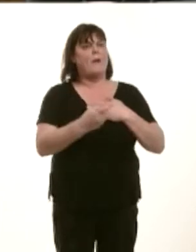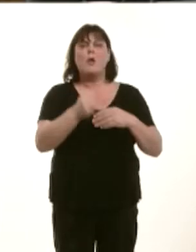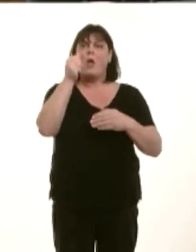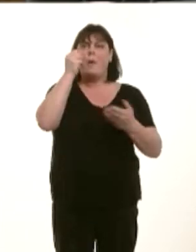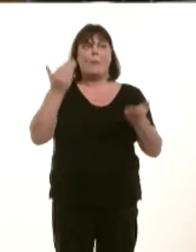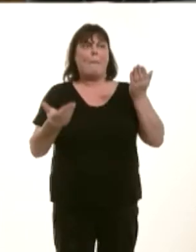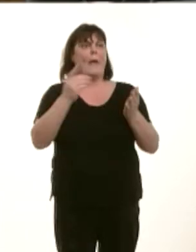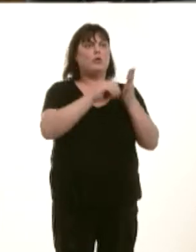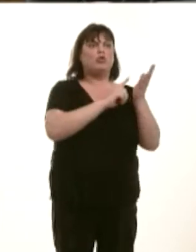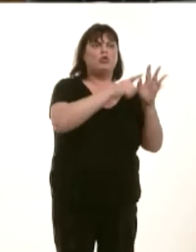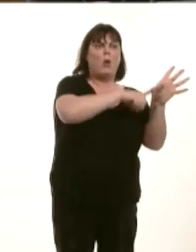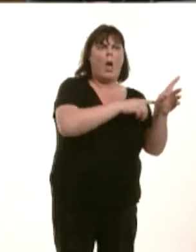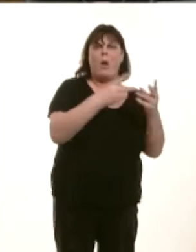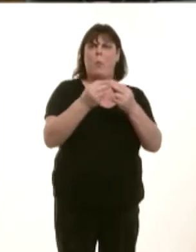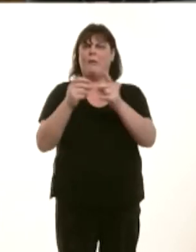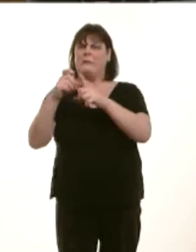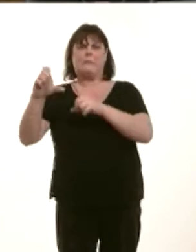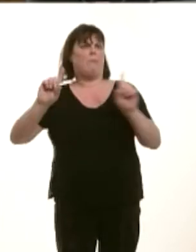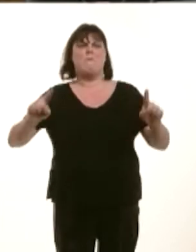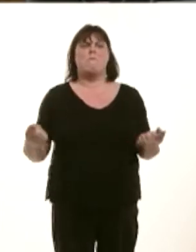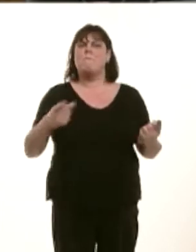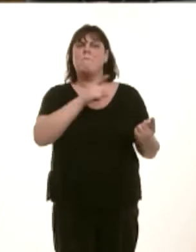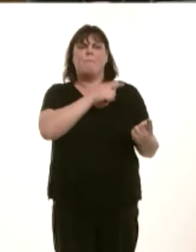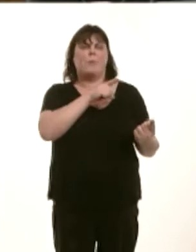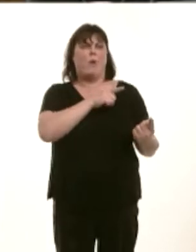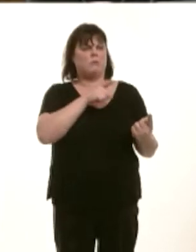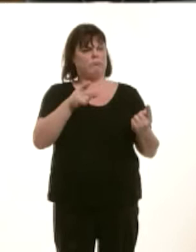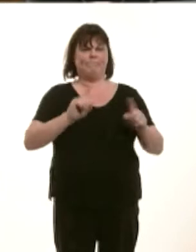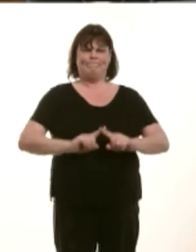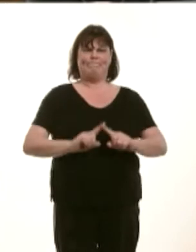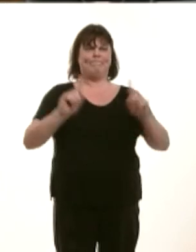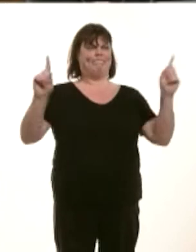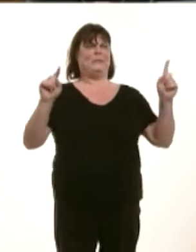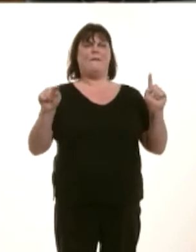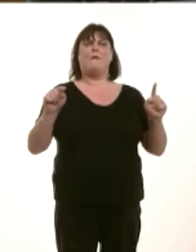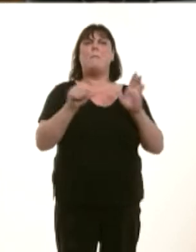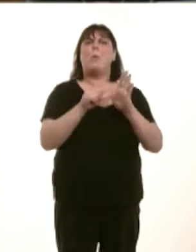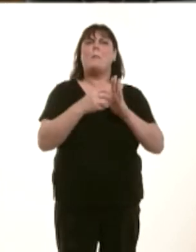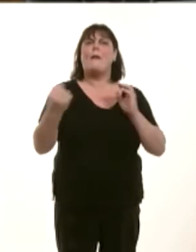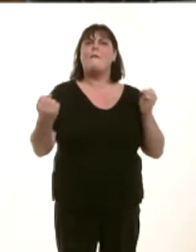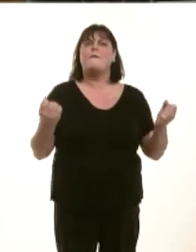with December doesnít give a true comparison because, of course, the conditions treated in the summer are very different from the conditions treated in December.